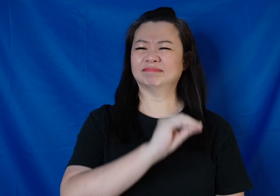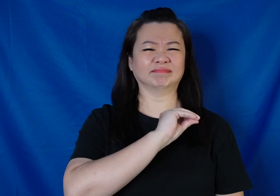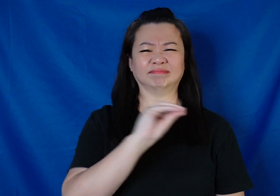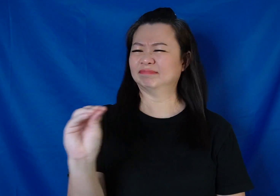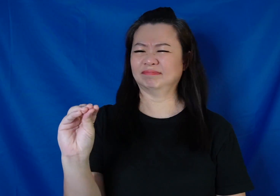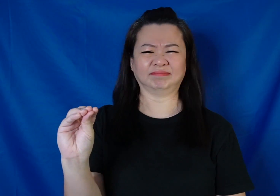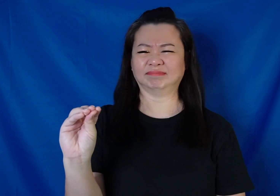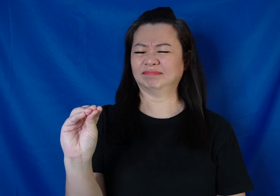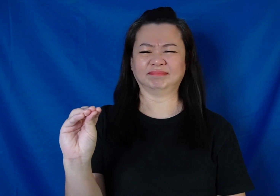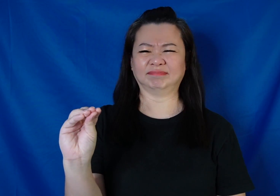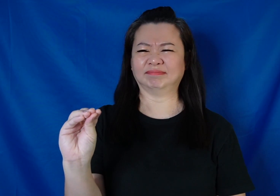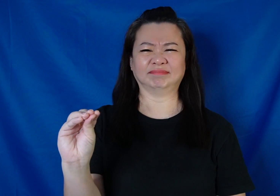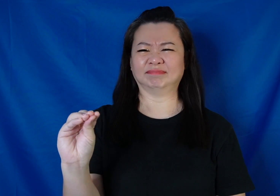NONE, do not have (VAR. 1)